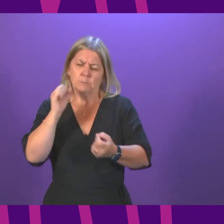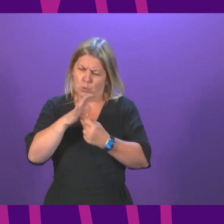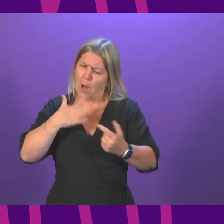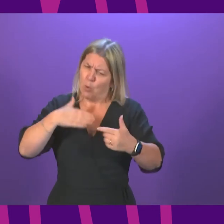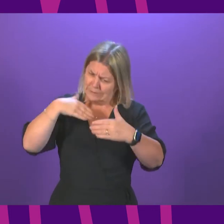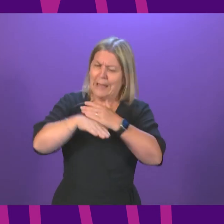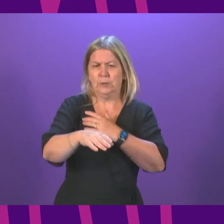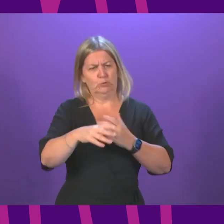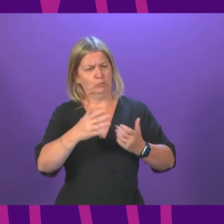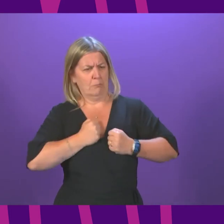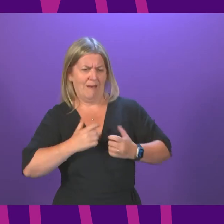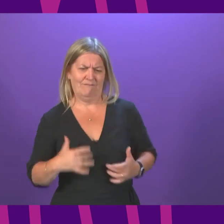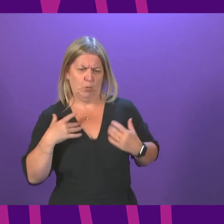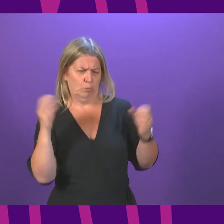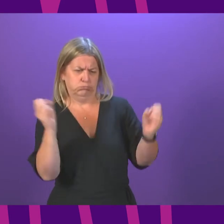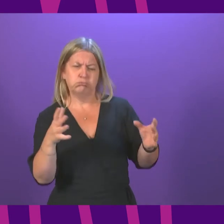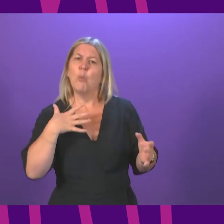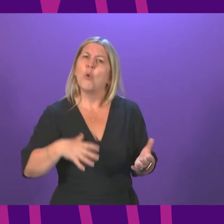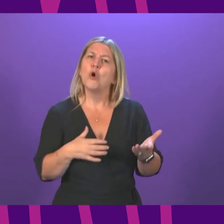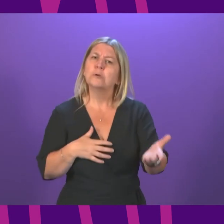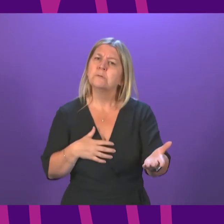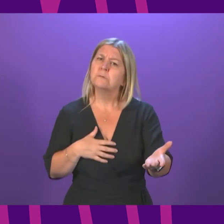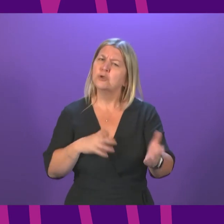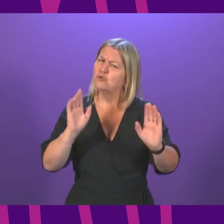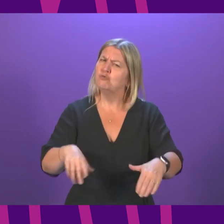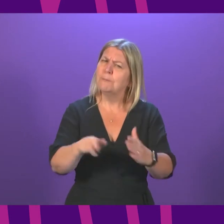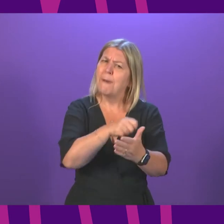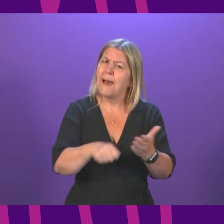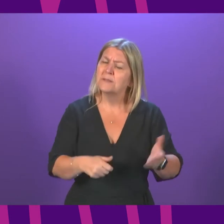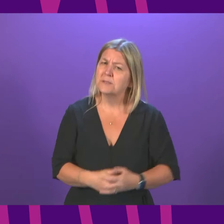I am happy to support Graham Simpson’s amendment 1.